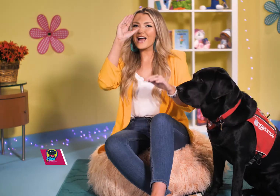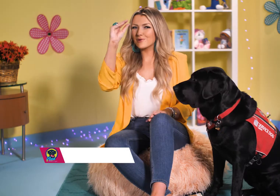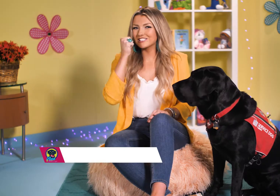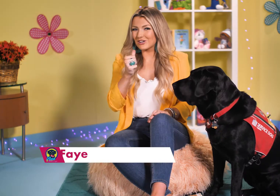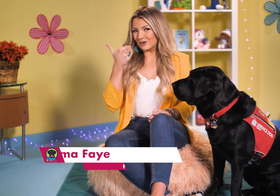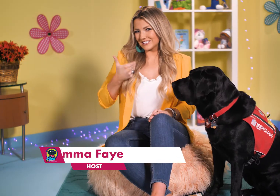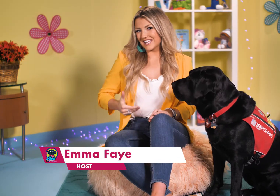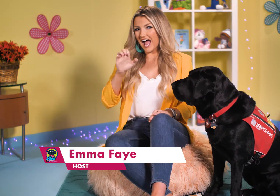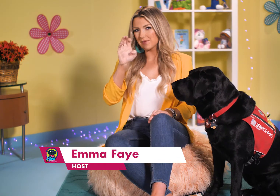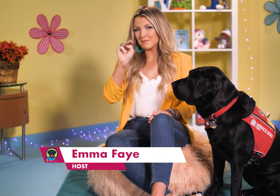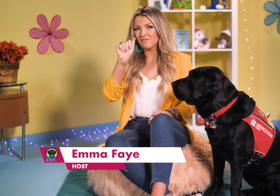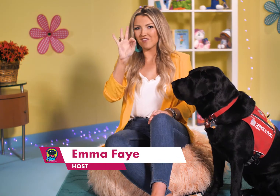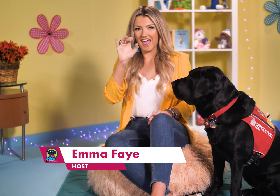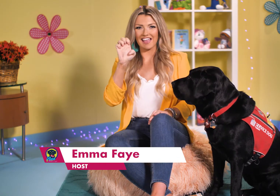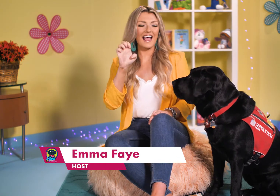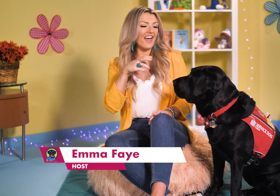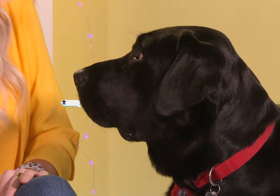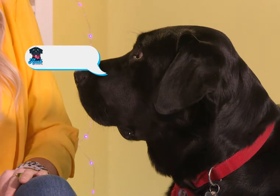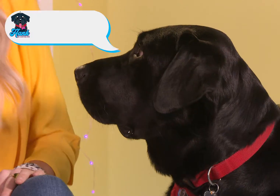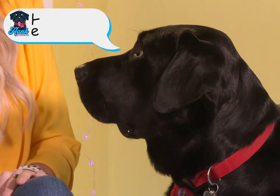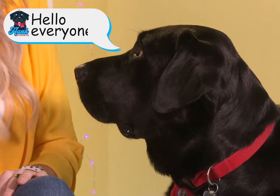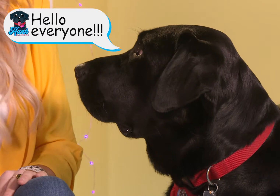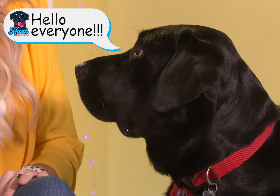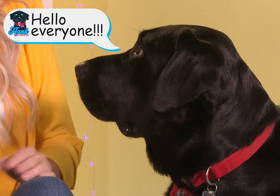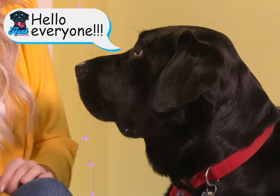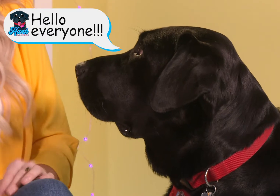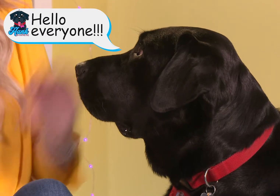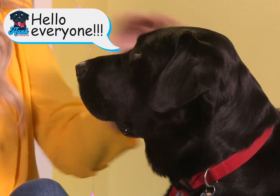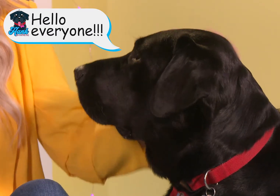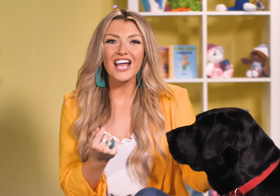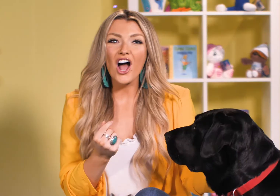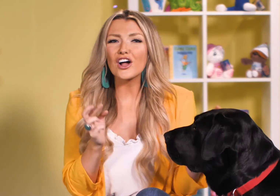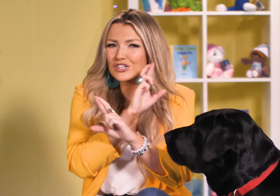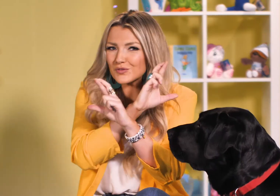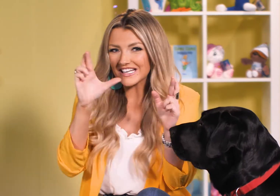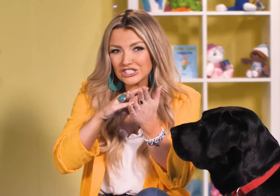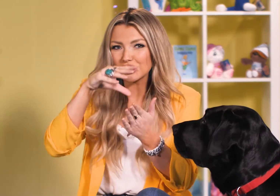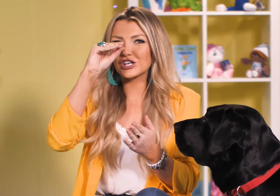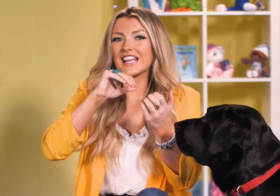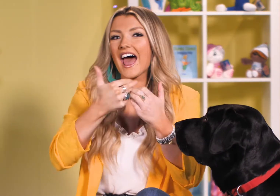Hi boys and girls I'm Emma Faye. And this is Hank the Hearing Dog. Are you ready to learn how